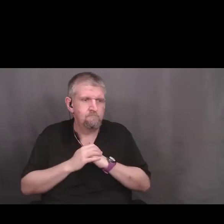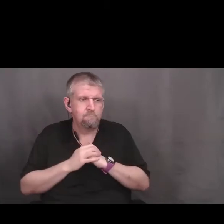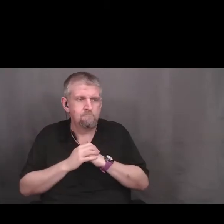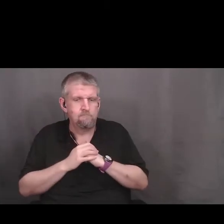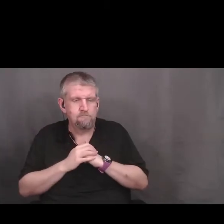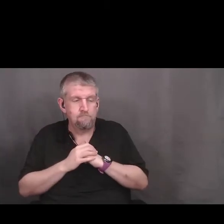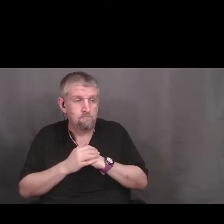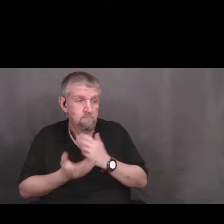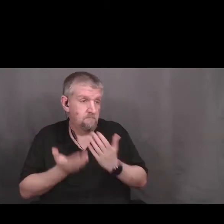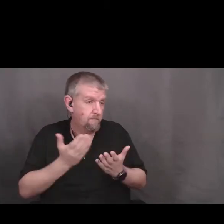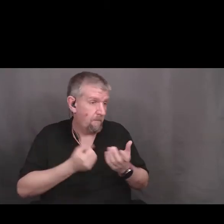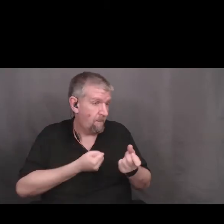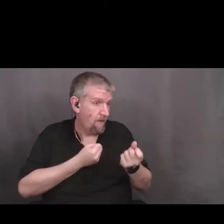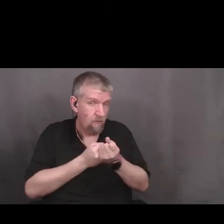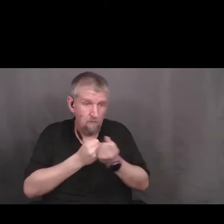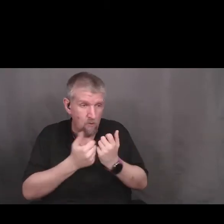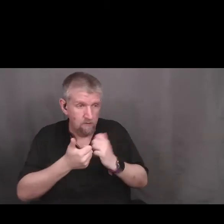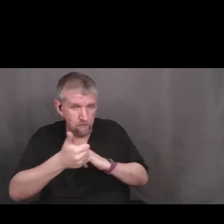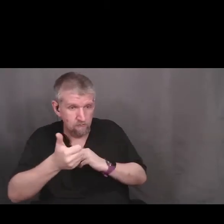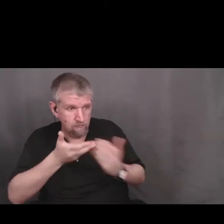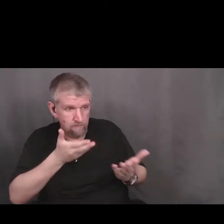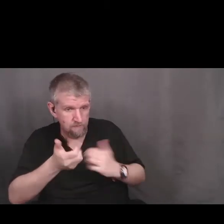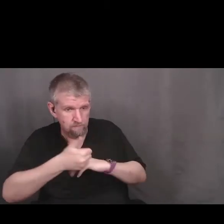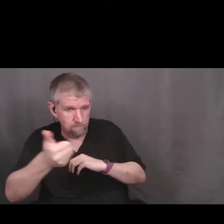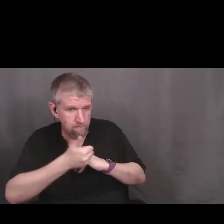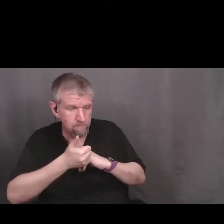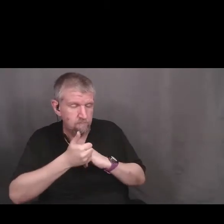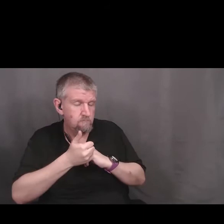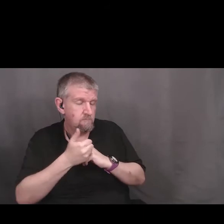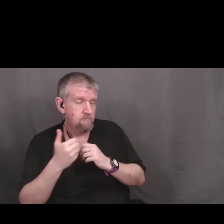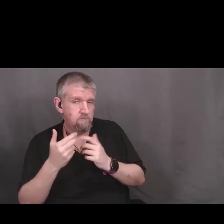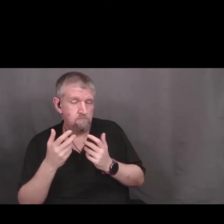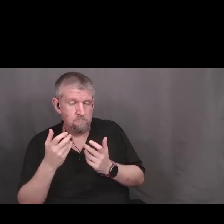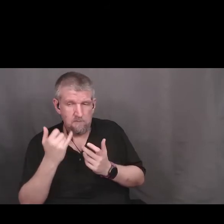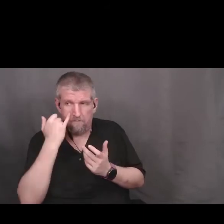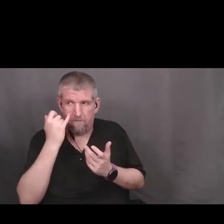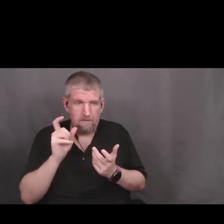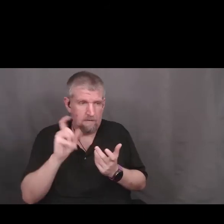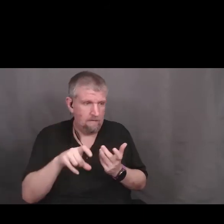that can be a support service that can be provided to clients that may need those services to participate